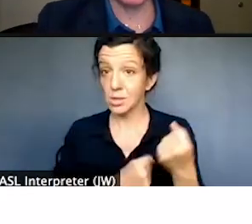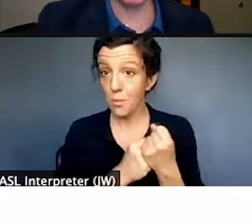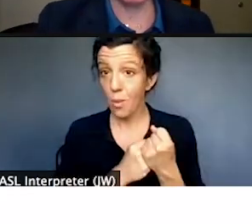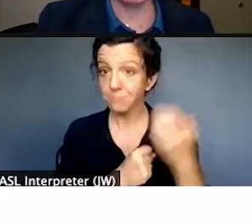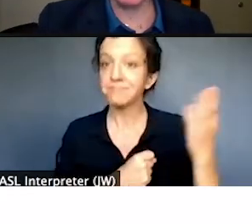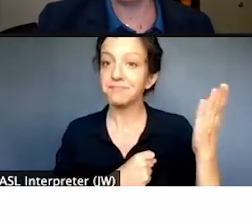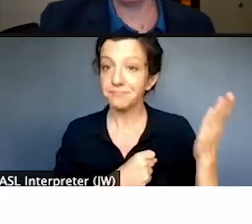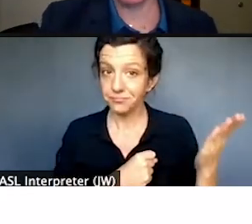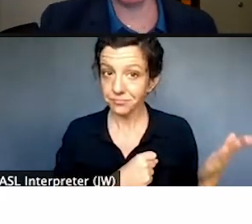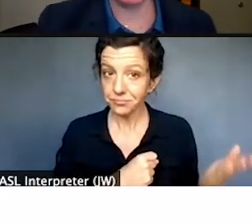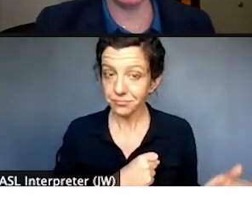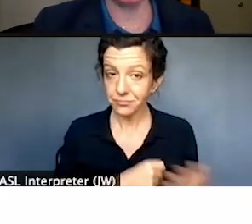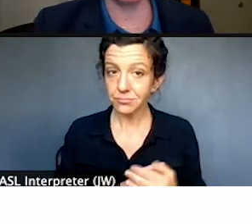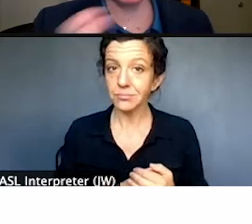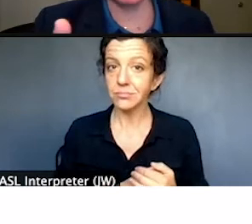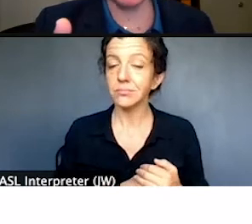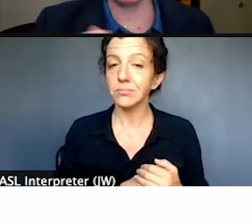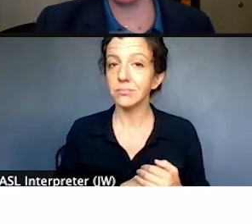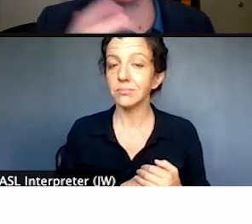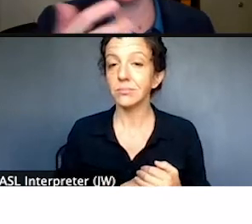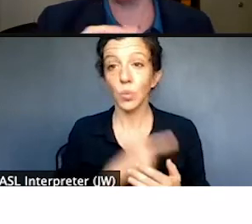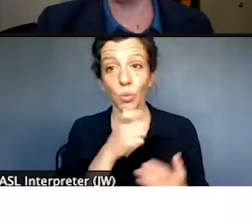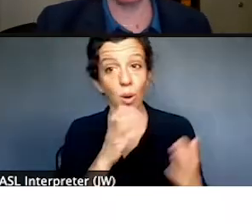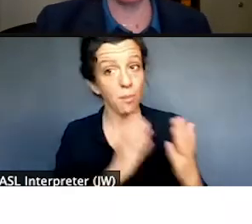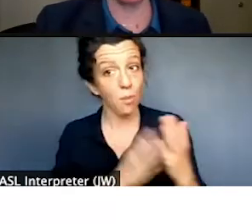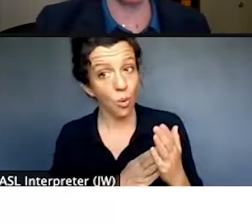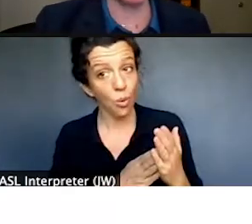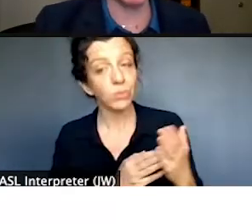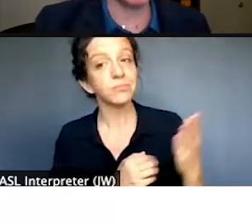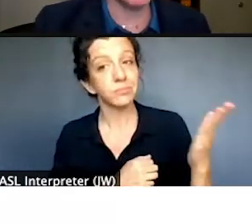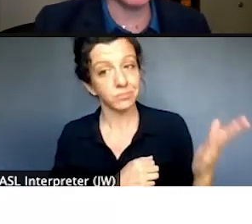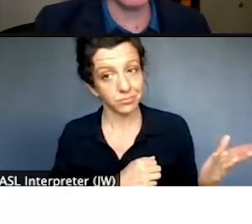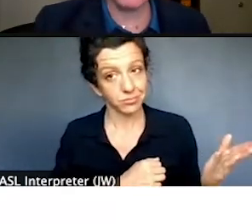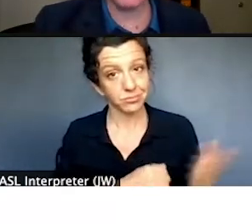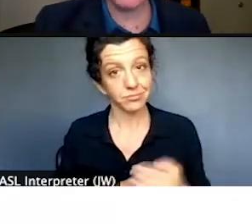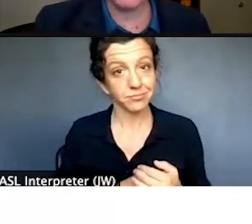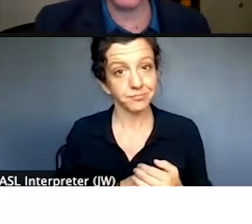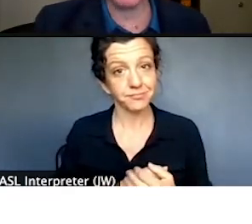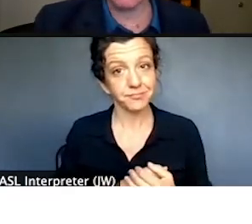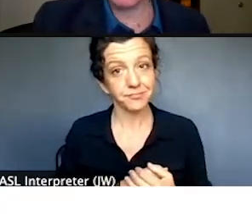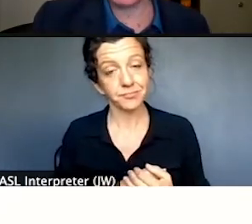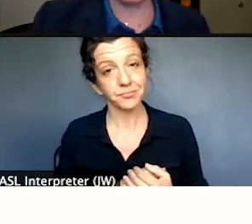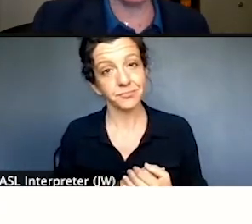And there's a lot more money in the opposition because those real estate groups have a lot more money than those other ones do, of course.